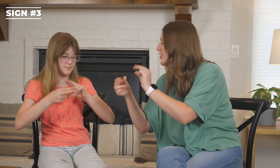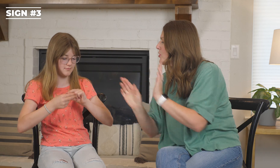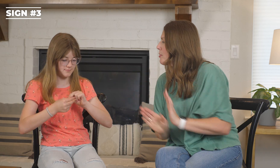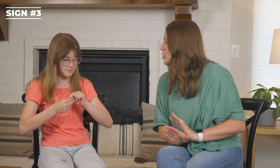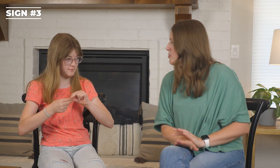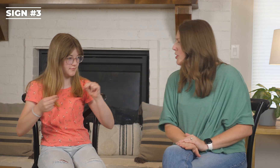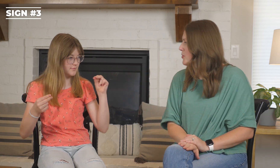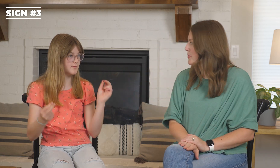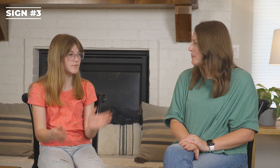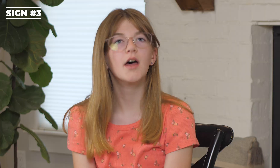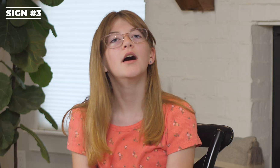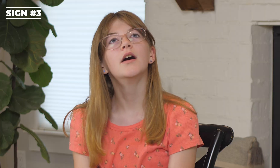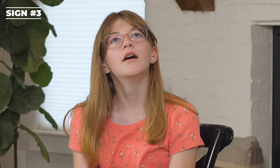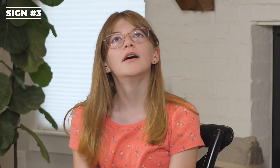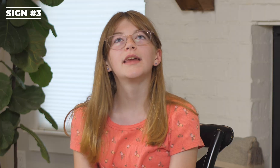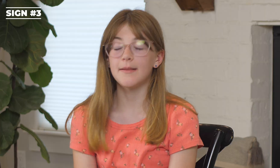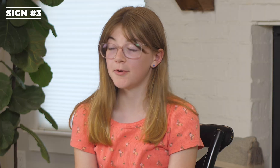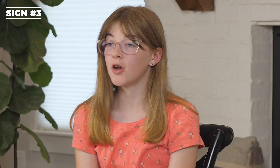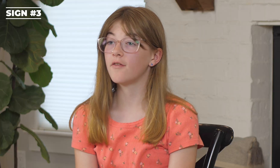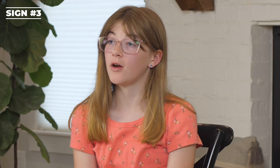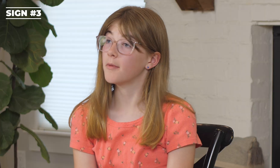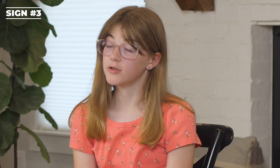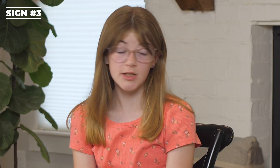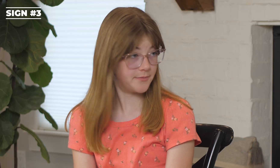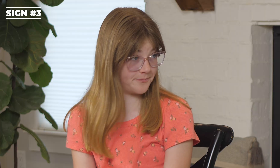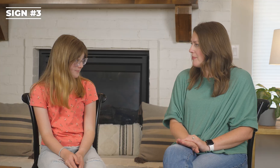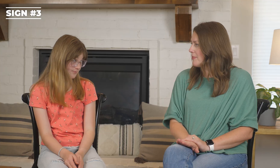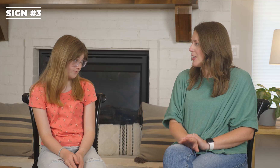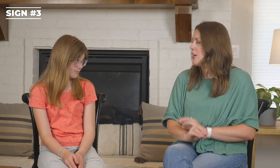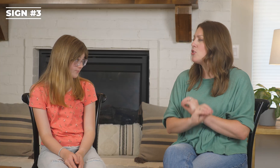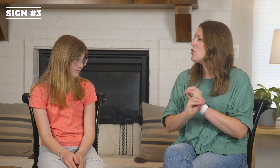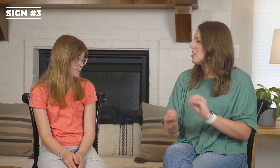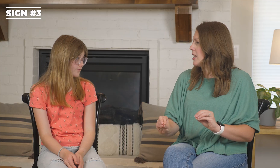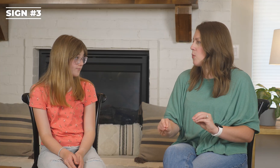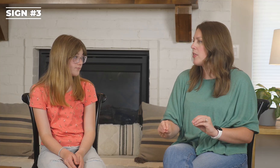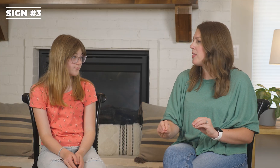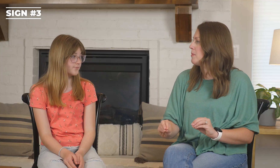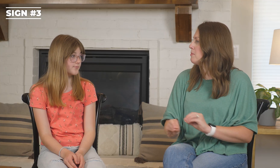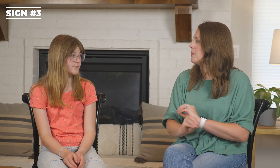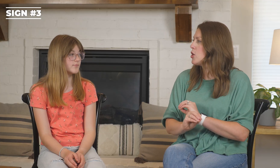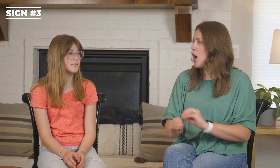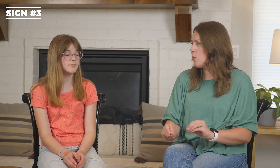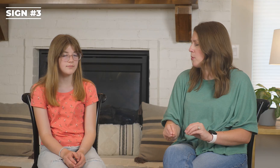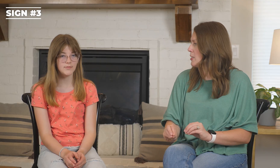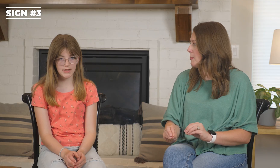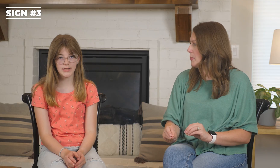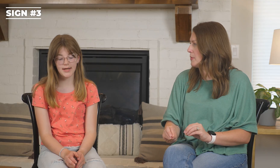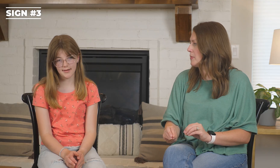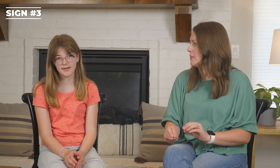Do you like marshmallows? Yes, but not very melted. Okay. You just like, want them not warmed up? Yes.